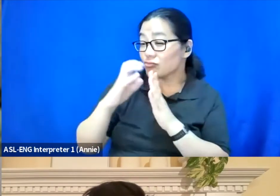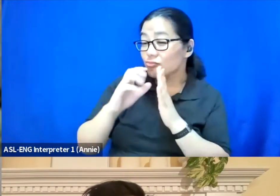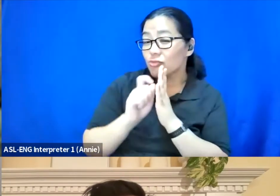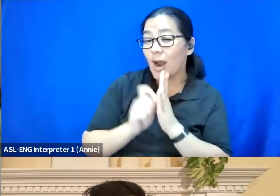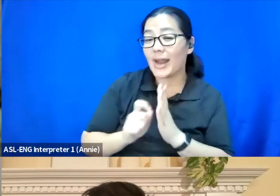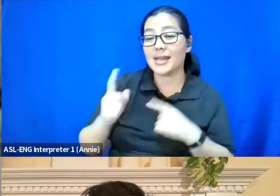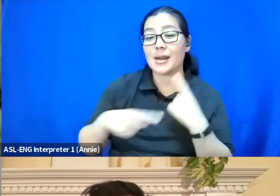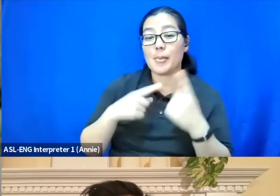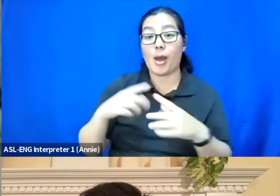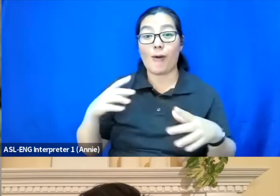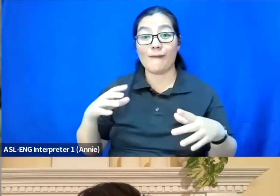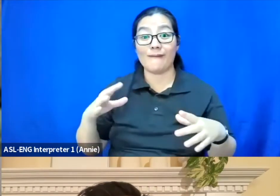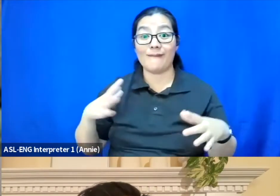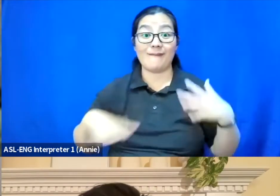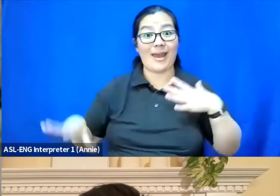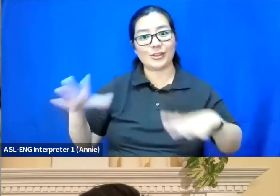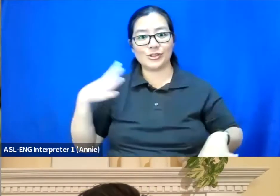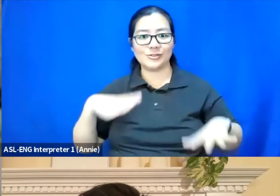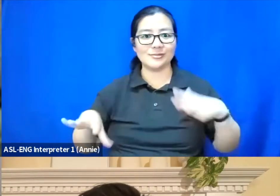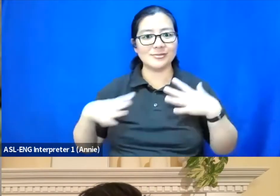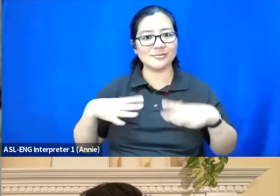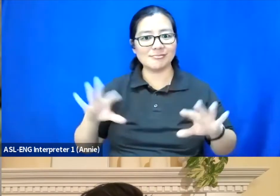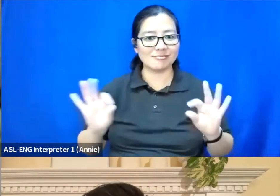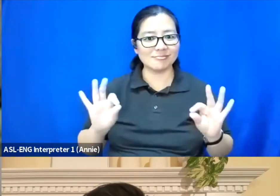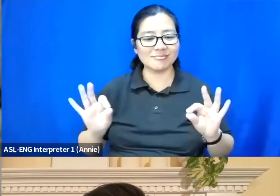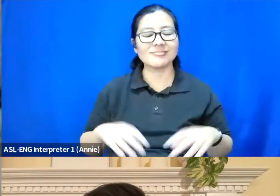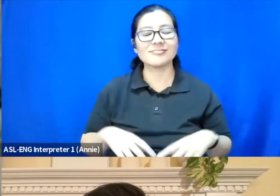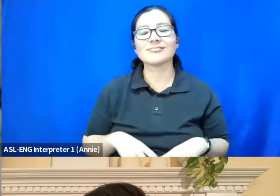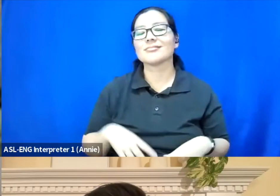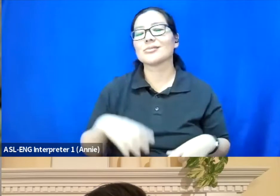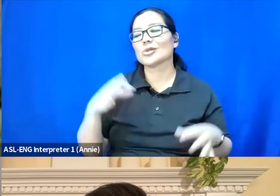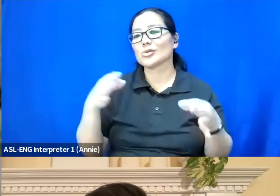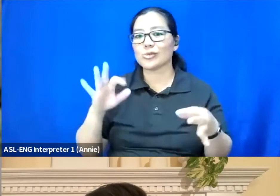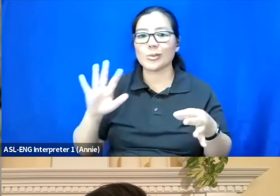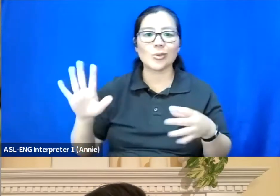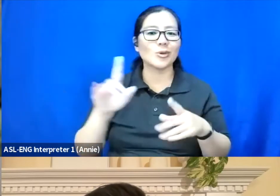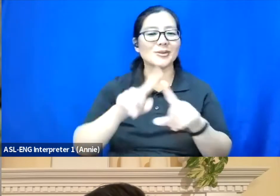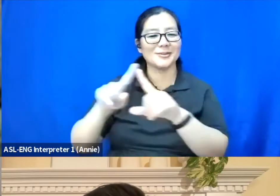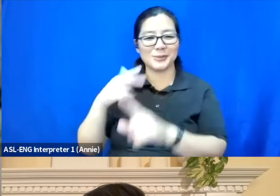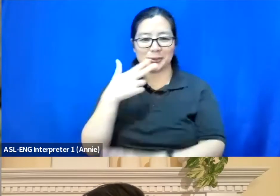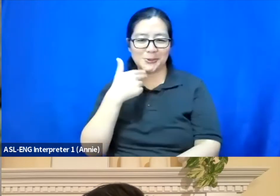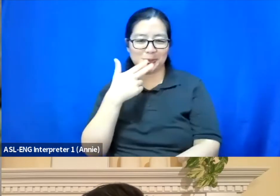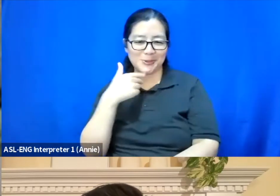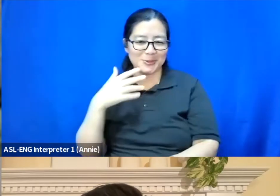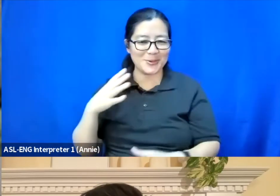with other people who have gone through similar experiences that you have.